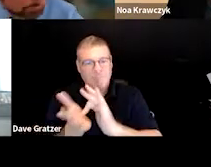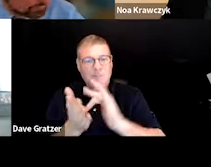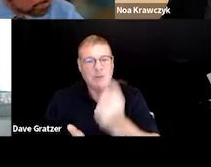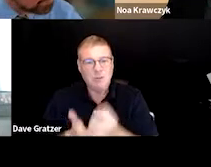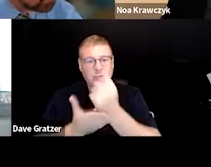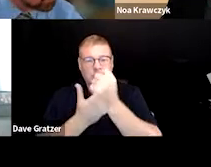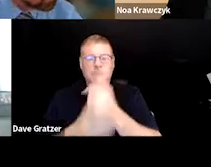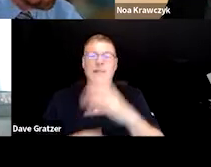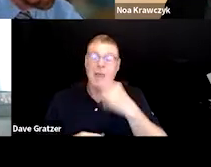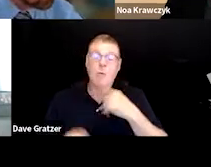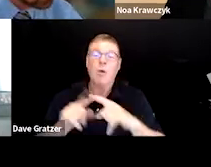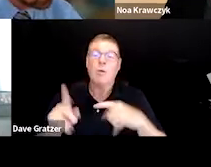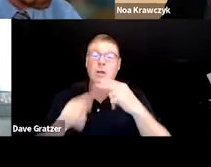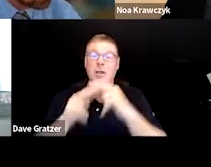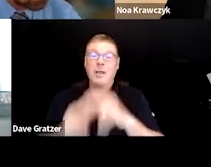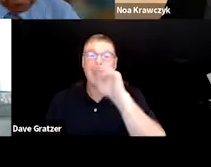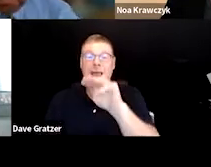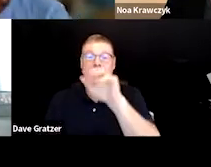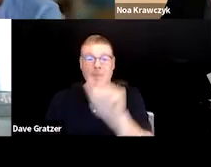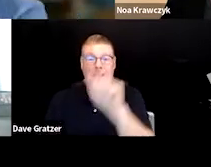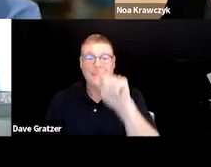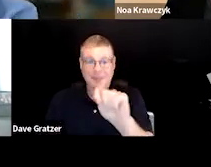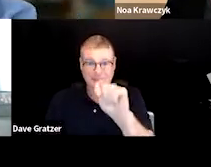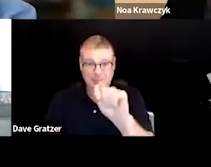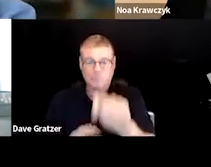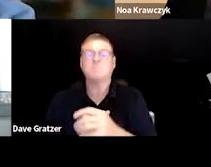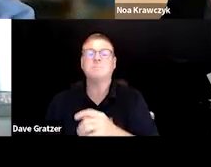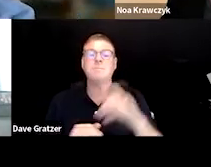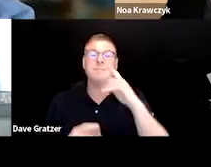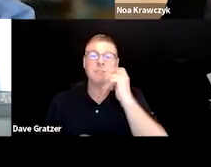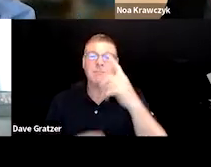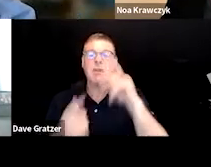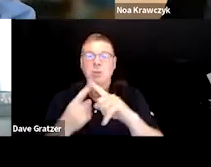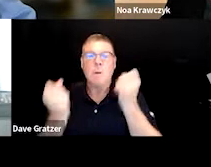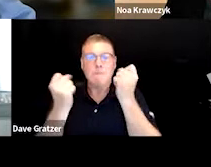what we also refer to as MAT to a rapidly revolving population